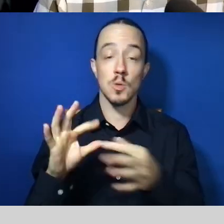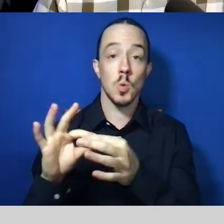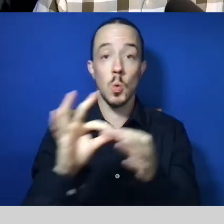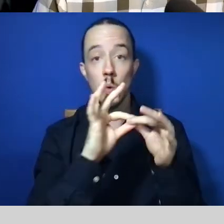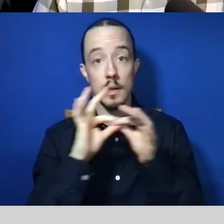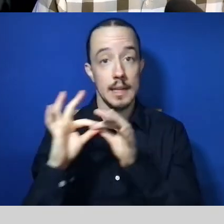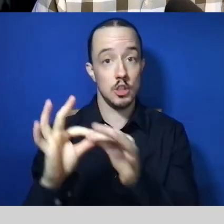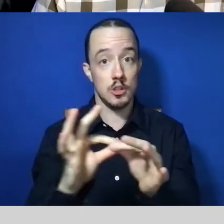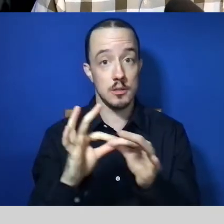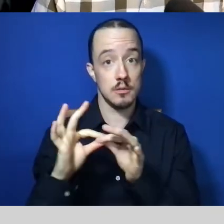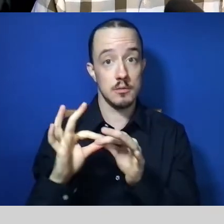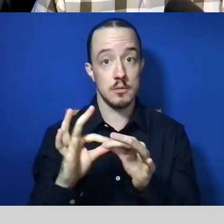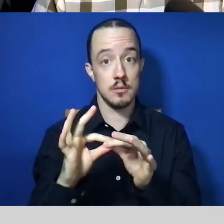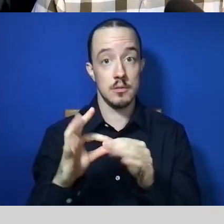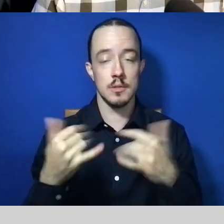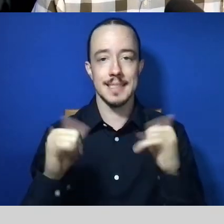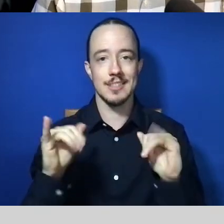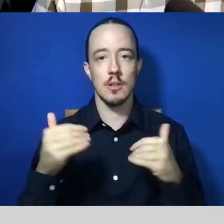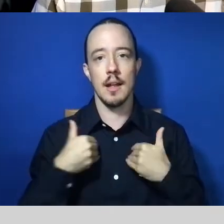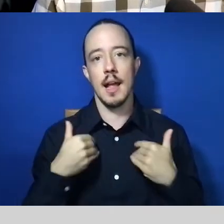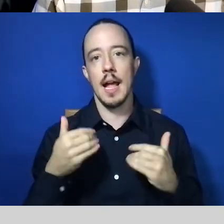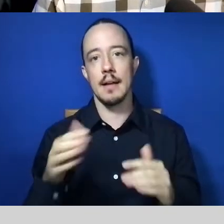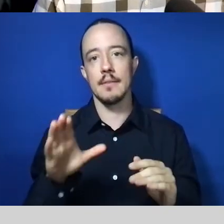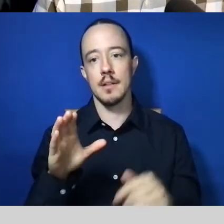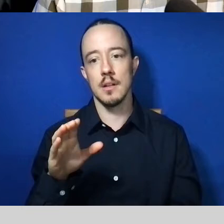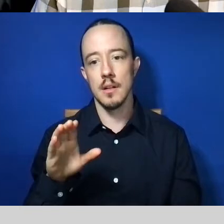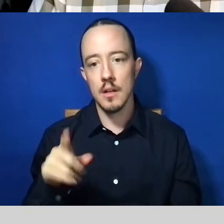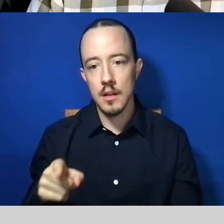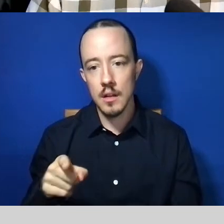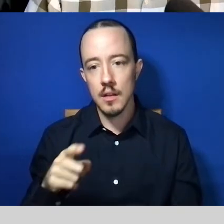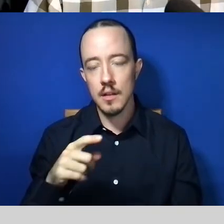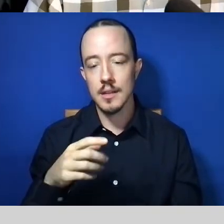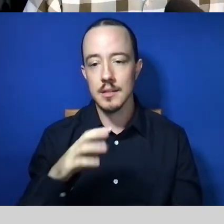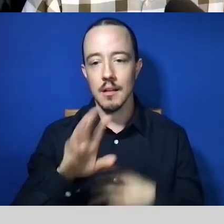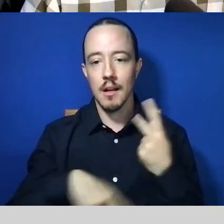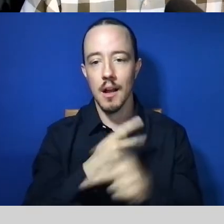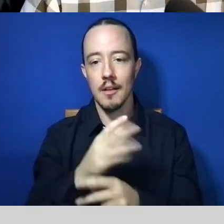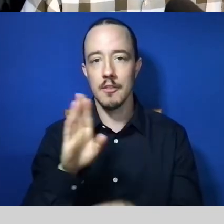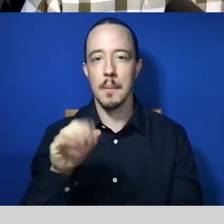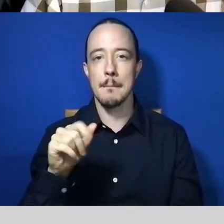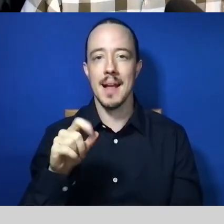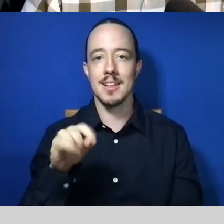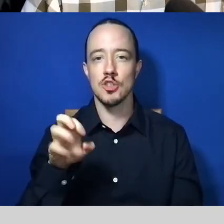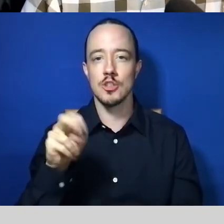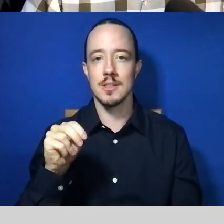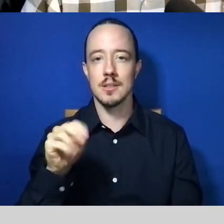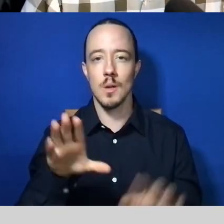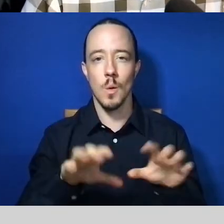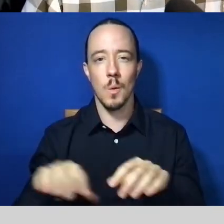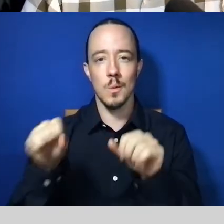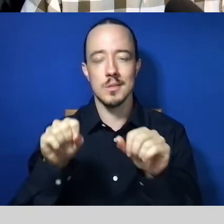a Bastion host down here. So you'll see these kinds of shared management VPC. So virtual private clouds, the VPCs,